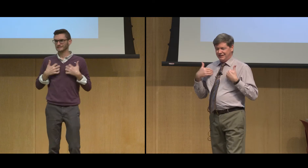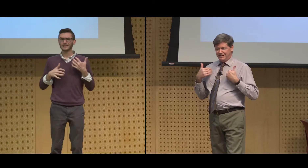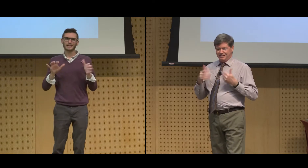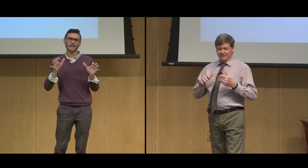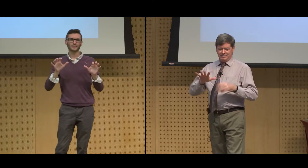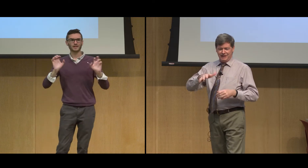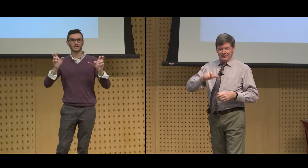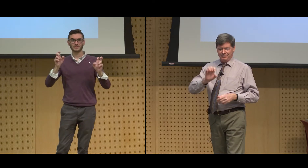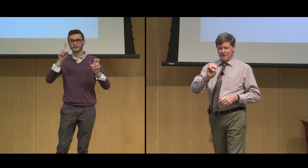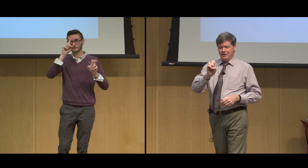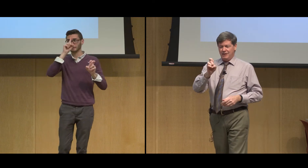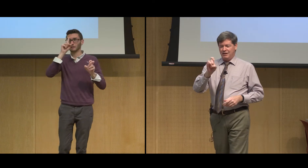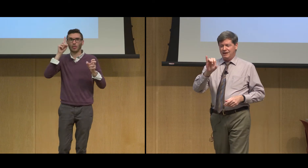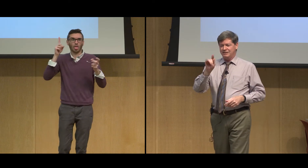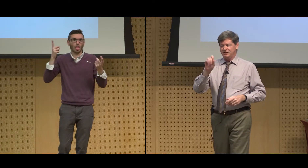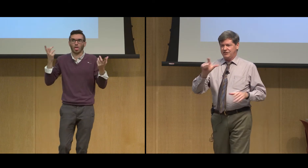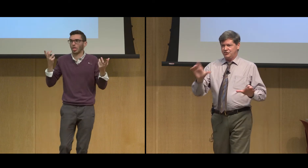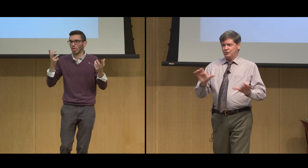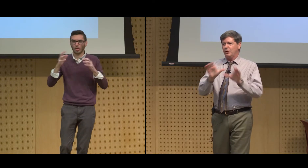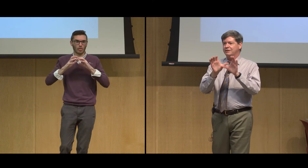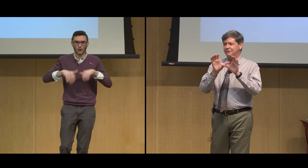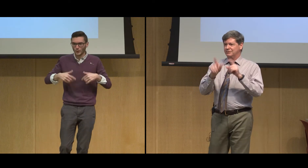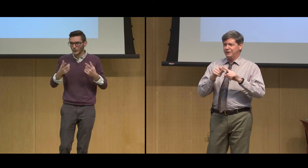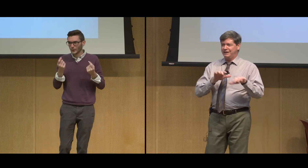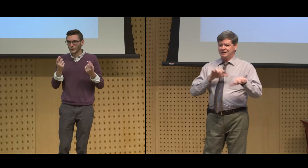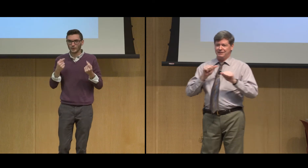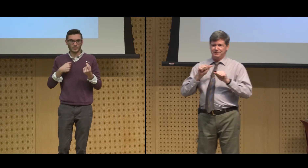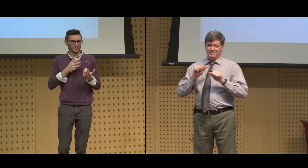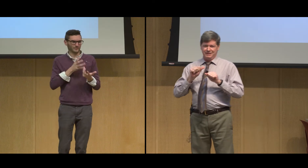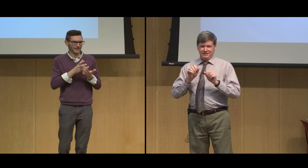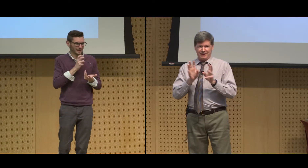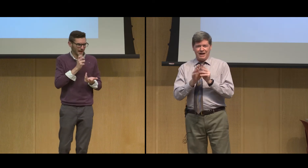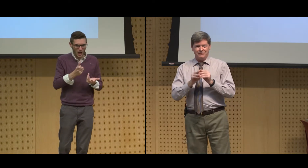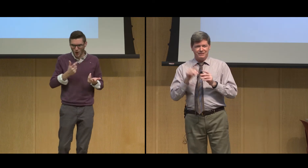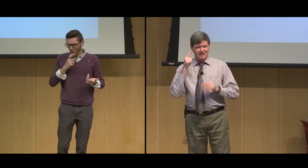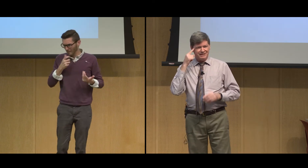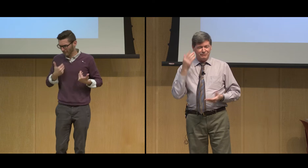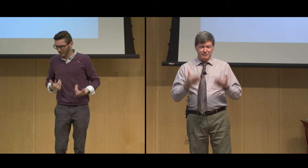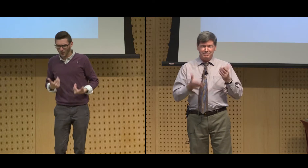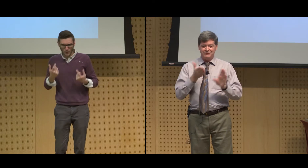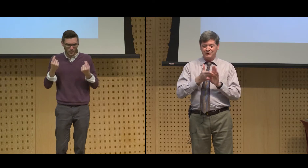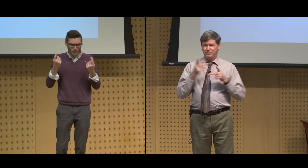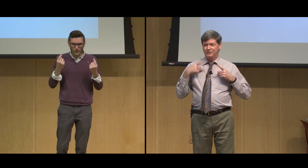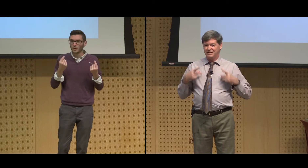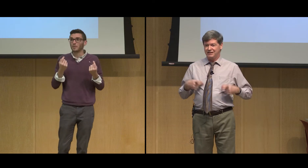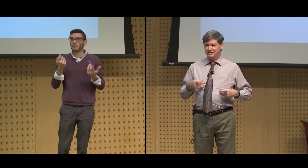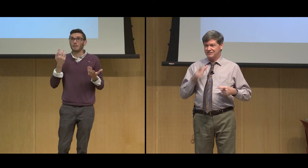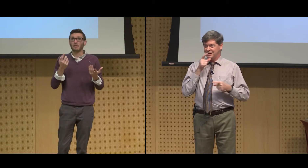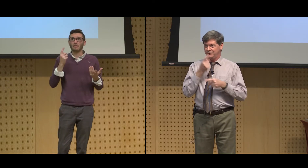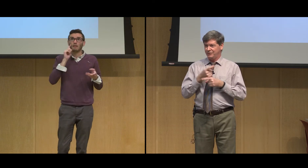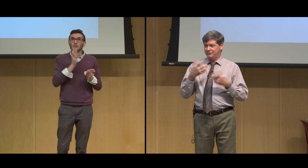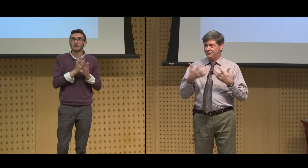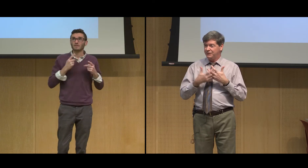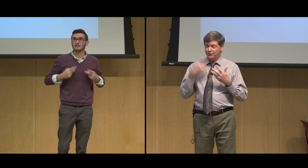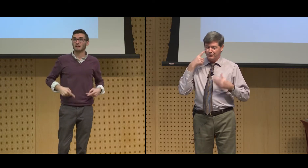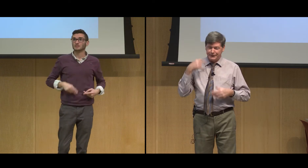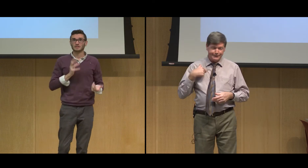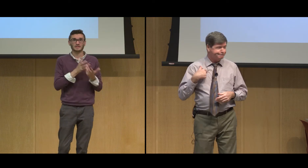So I like to say I had a kind of existential crisis when I left the conference, thinking, "Well, maybe psychophysiology